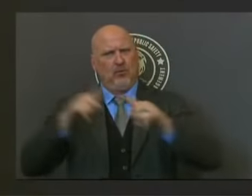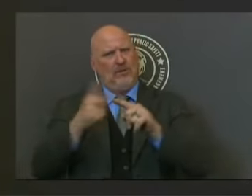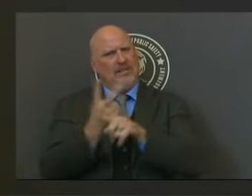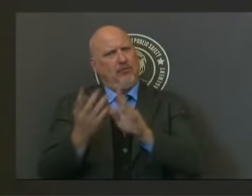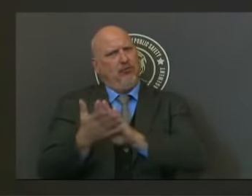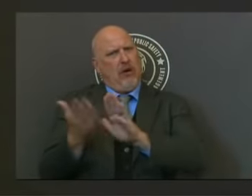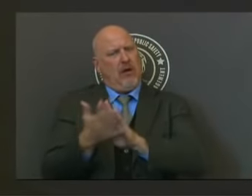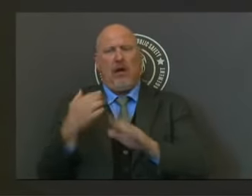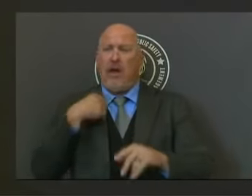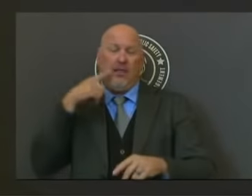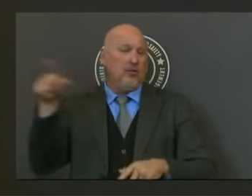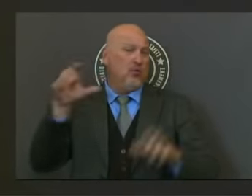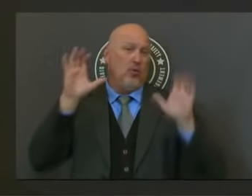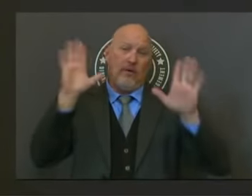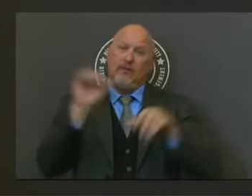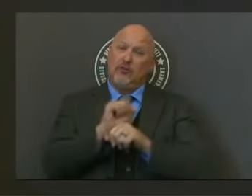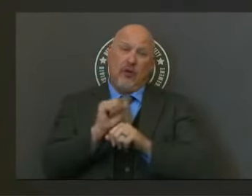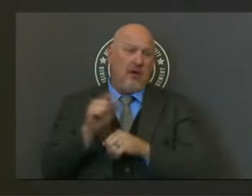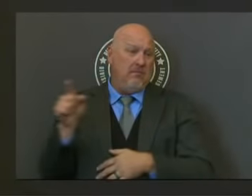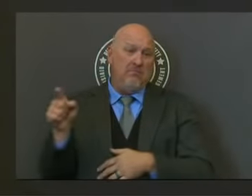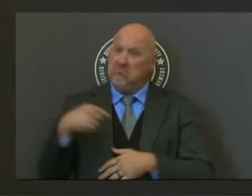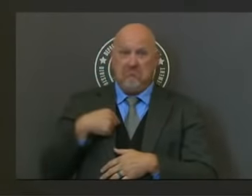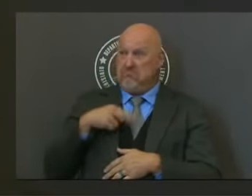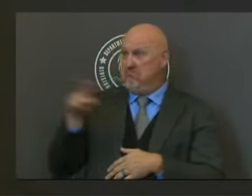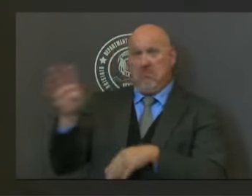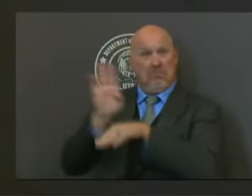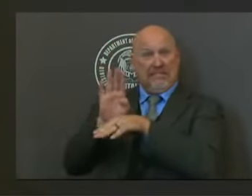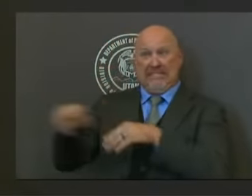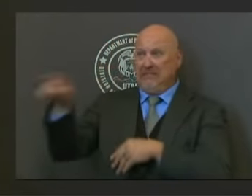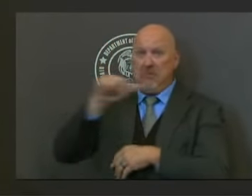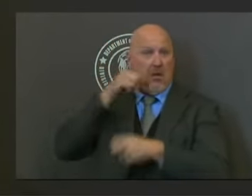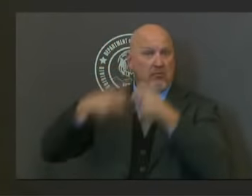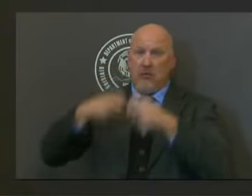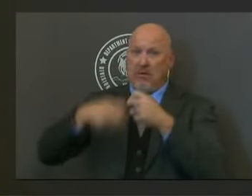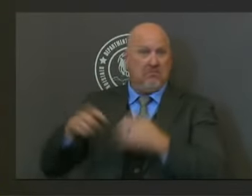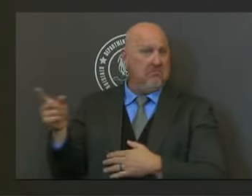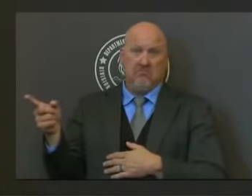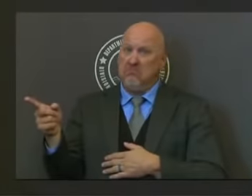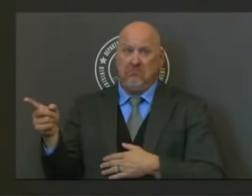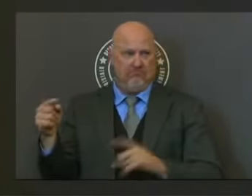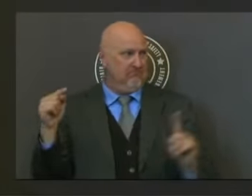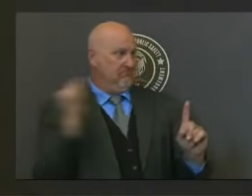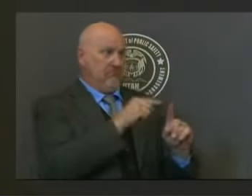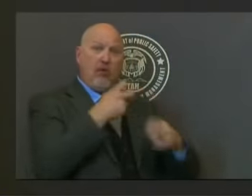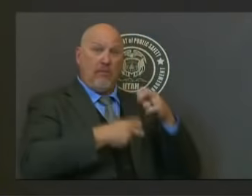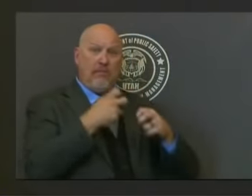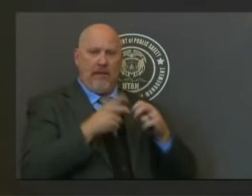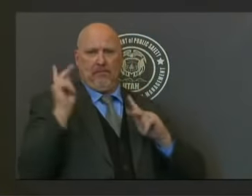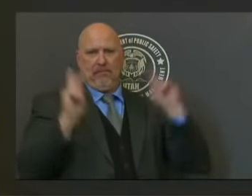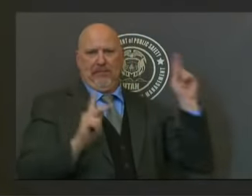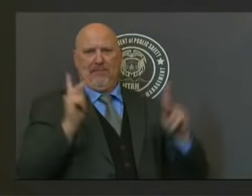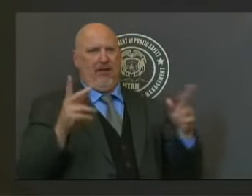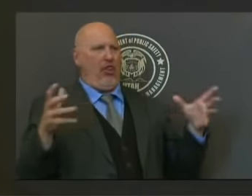issue right now is star social interactions